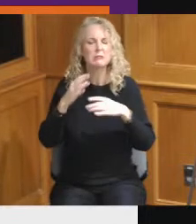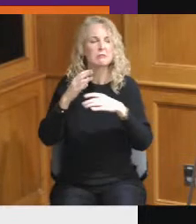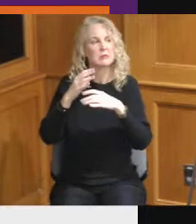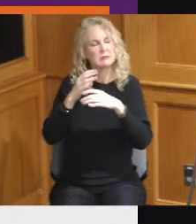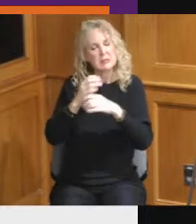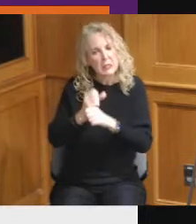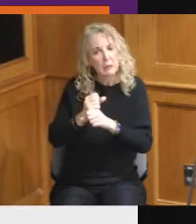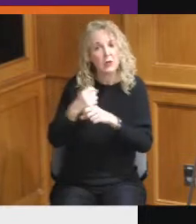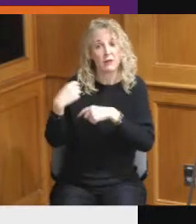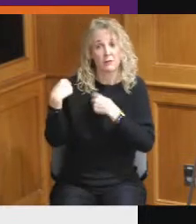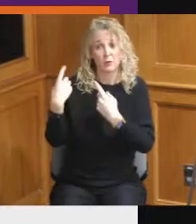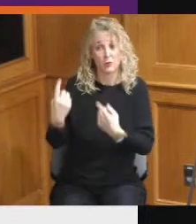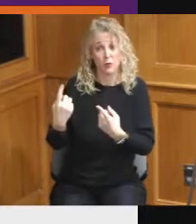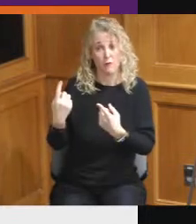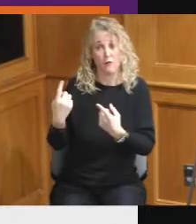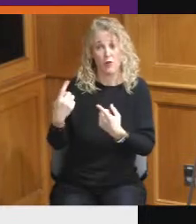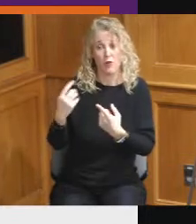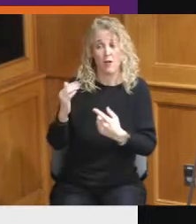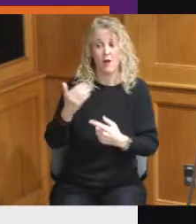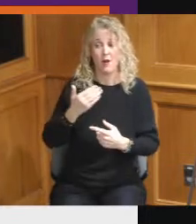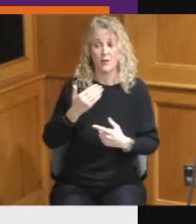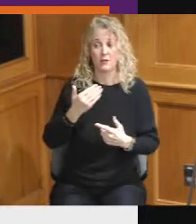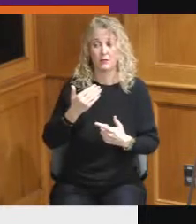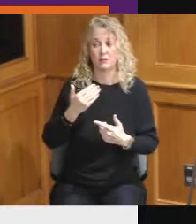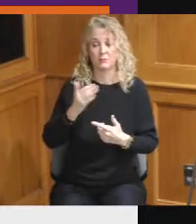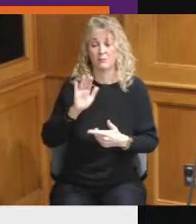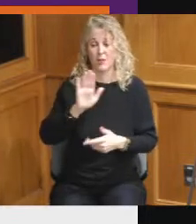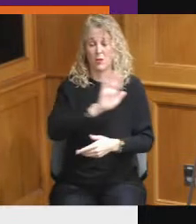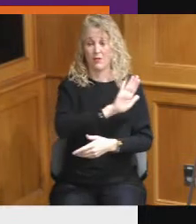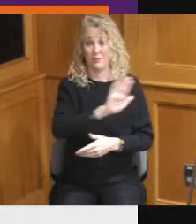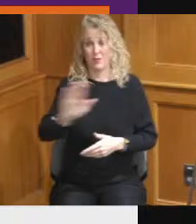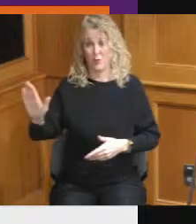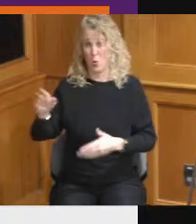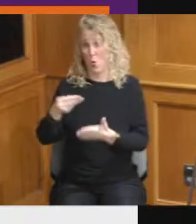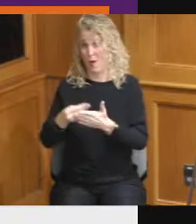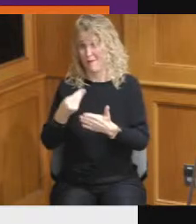with the way we have sort of worked to deploy these funds on behalf of the county over these